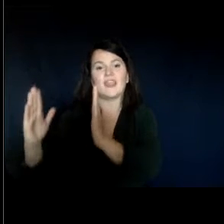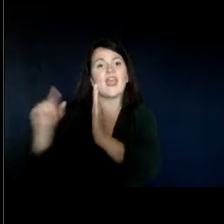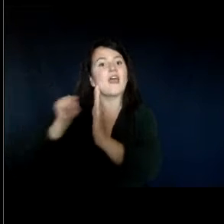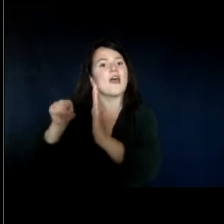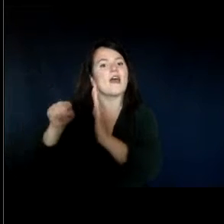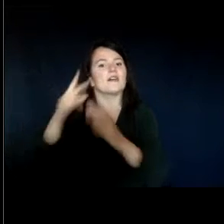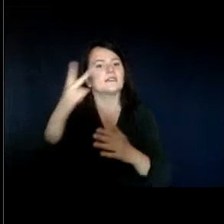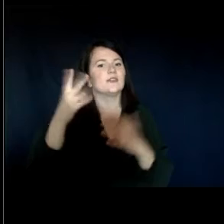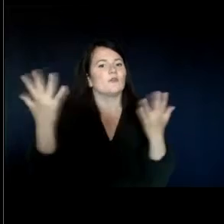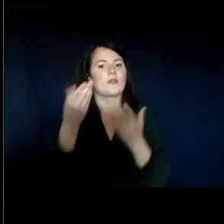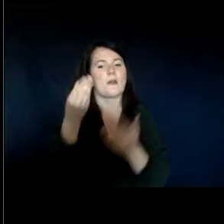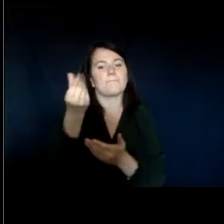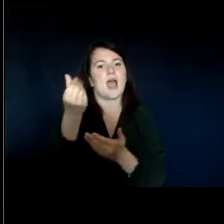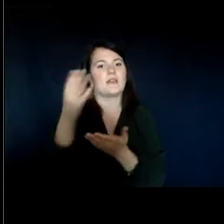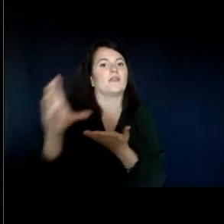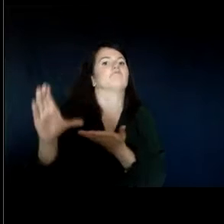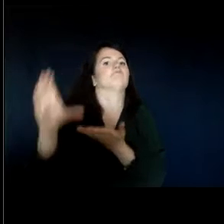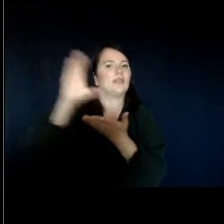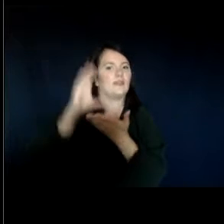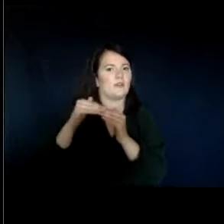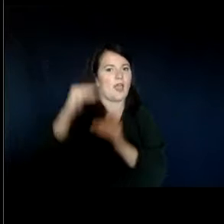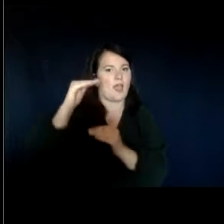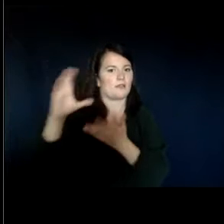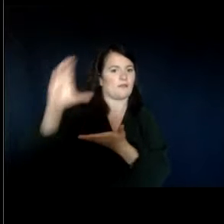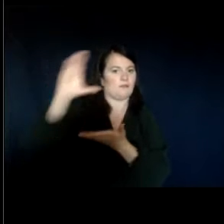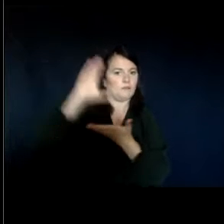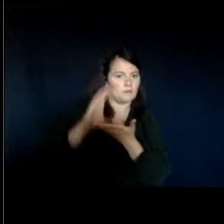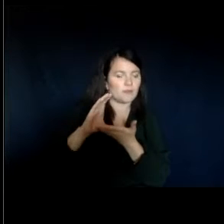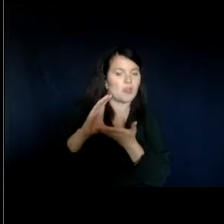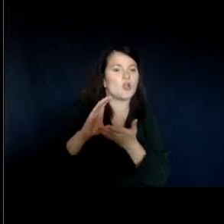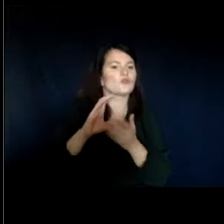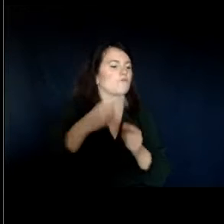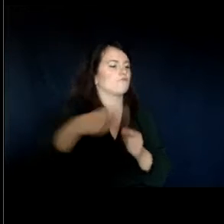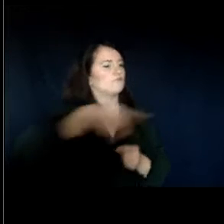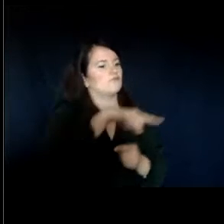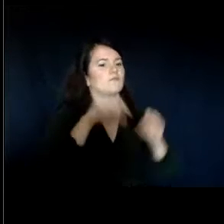the ESF and the FEAD will benefit from this.